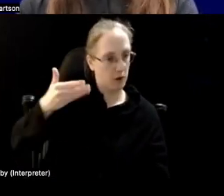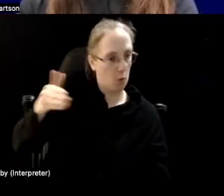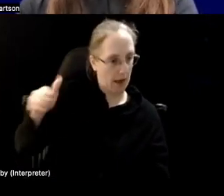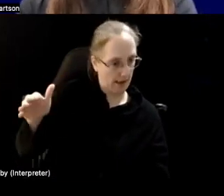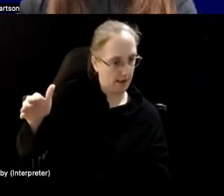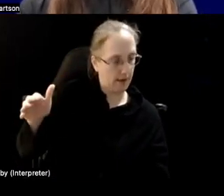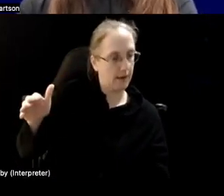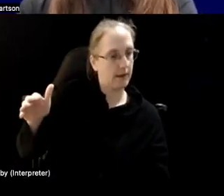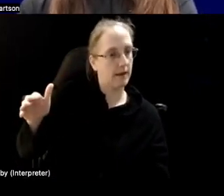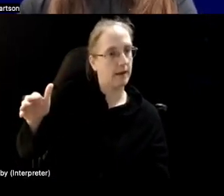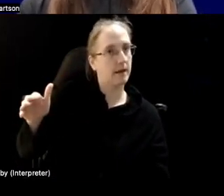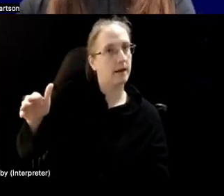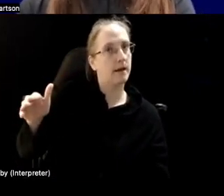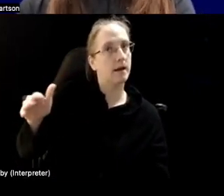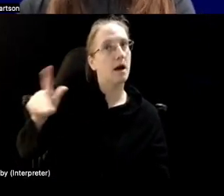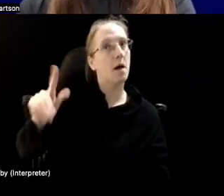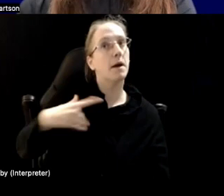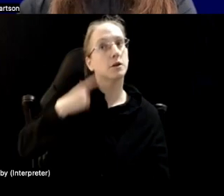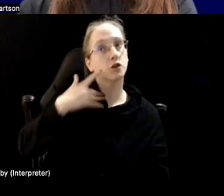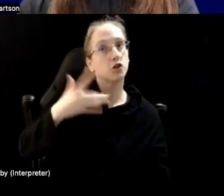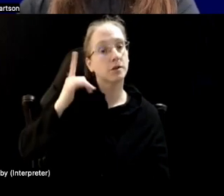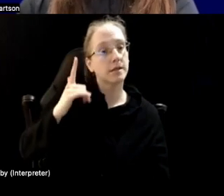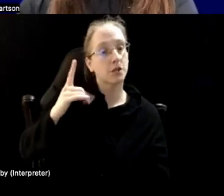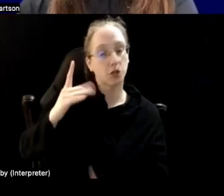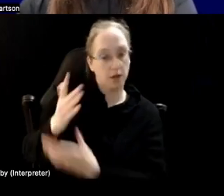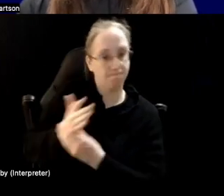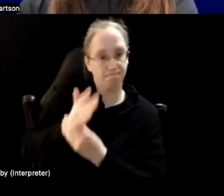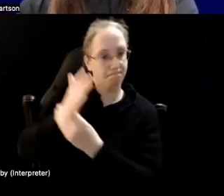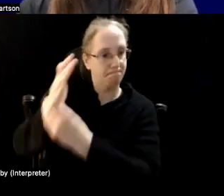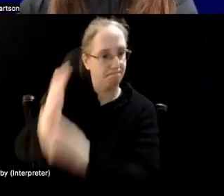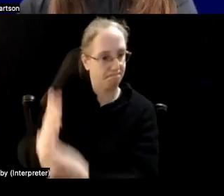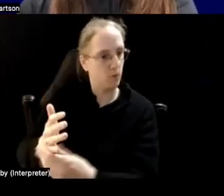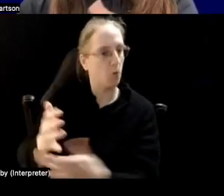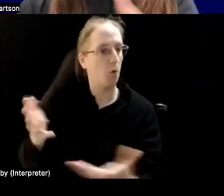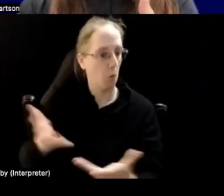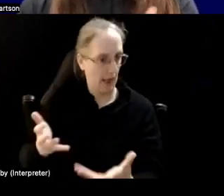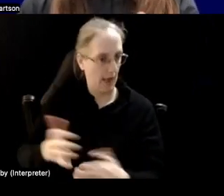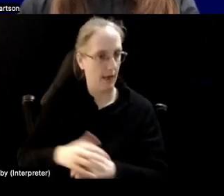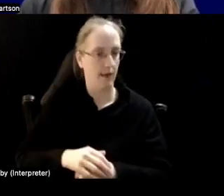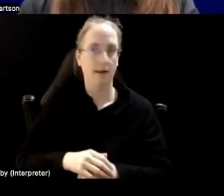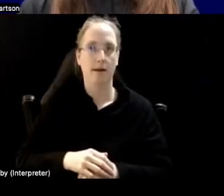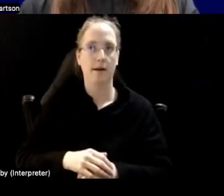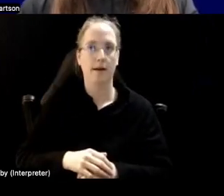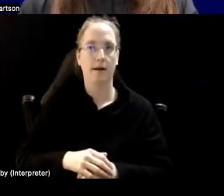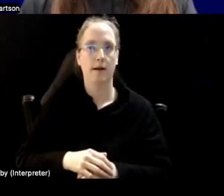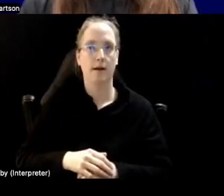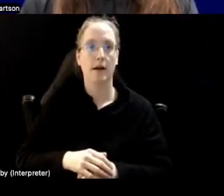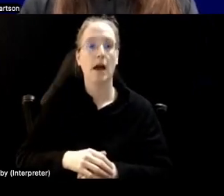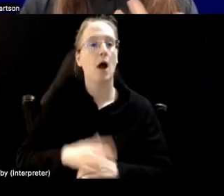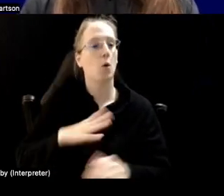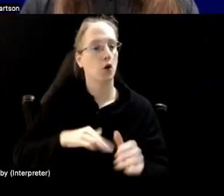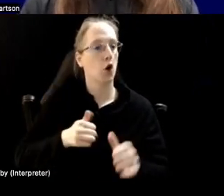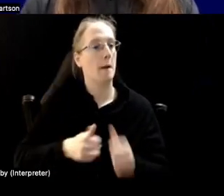but she shows the teacher where and it is back to that original position by her